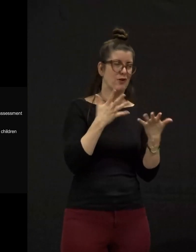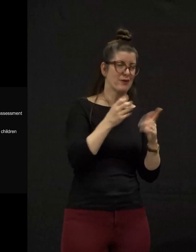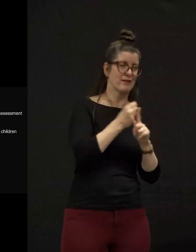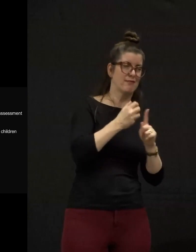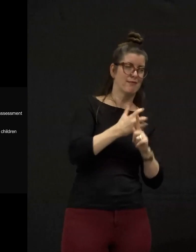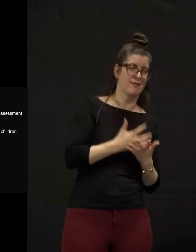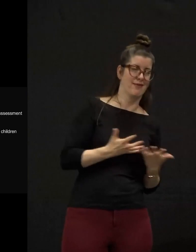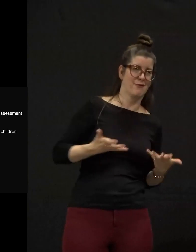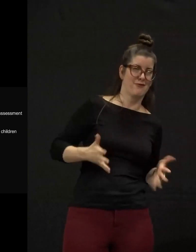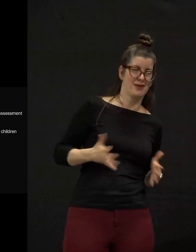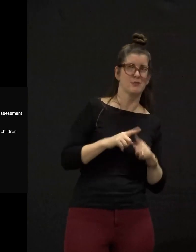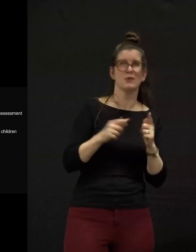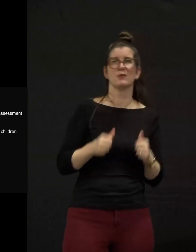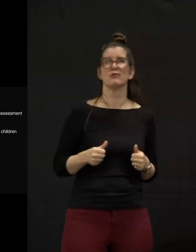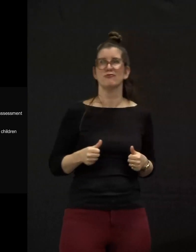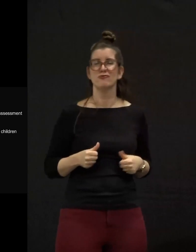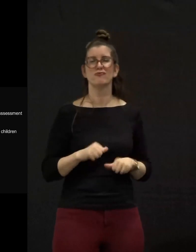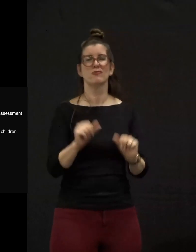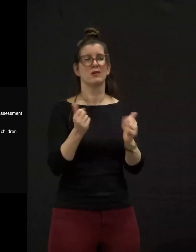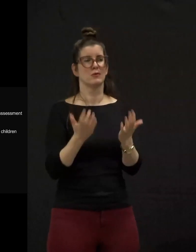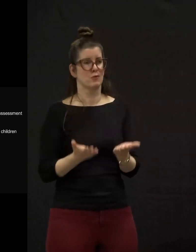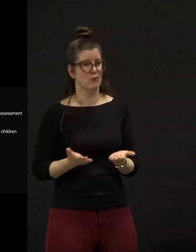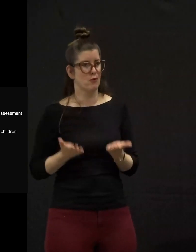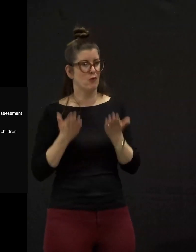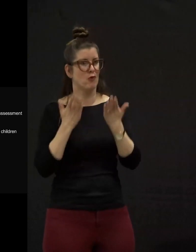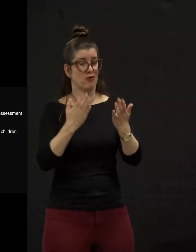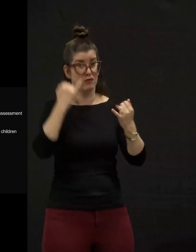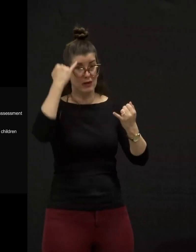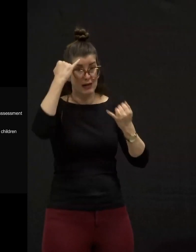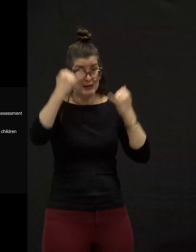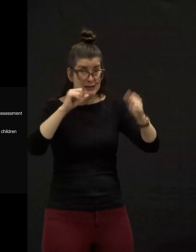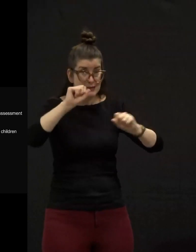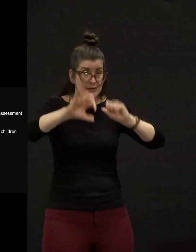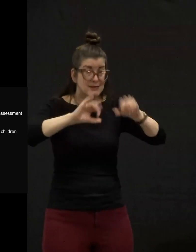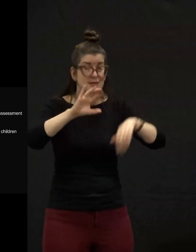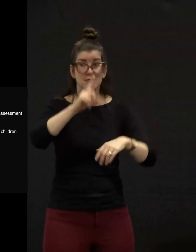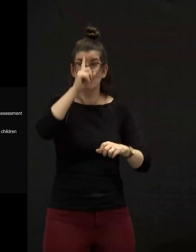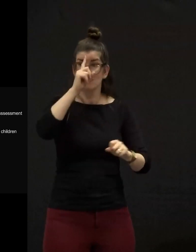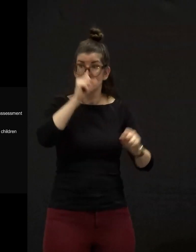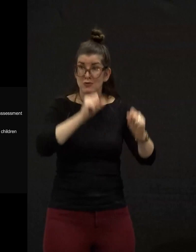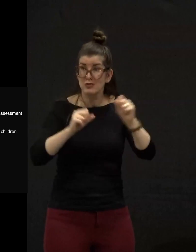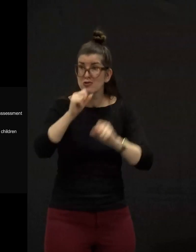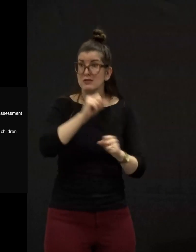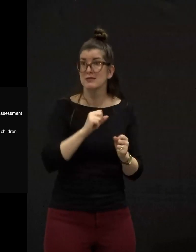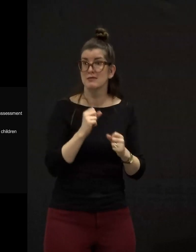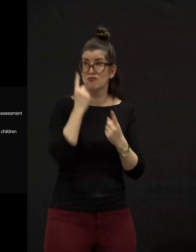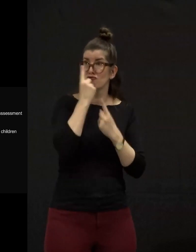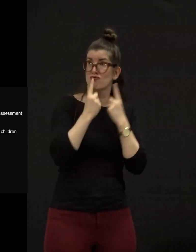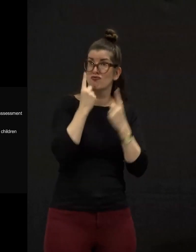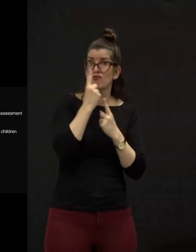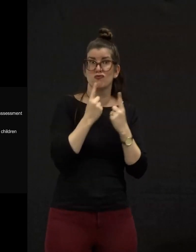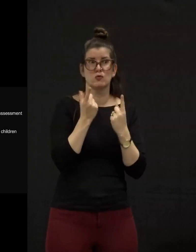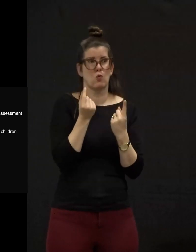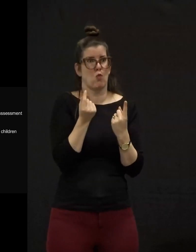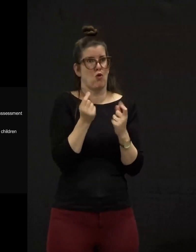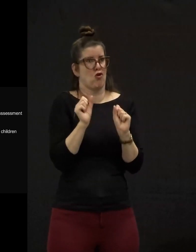But we do try to offer ideas, strategies, thoughts about what could we do